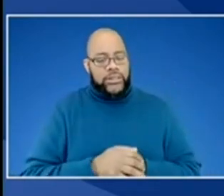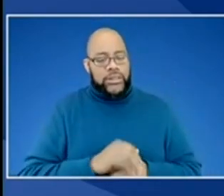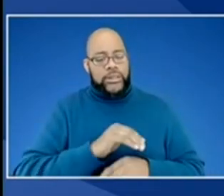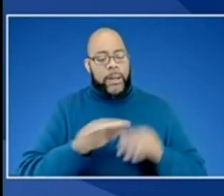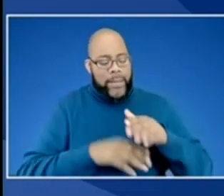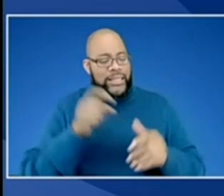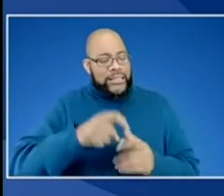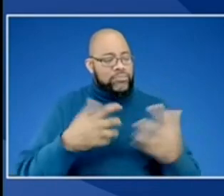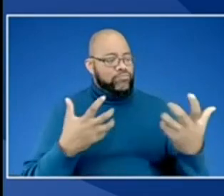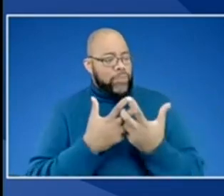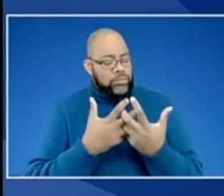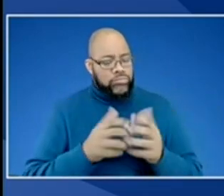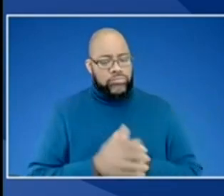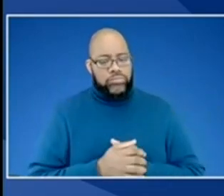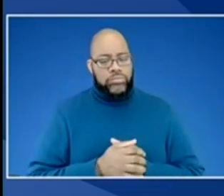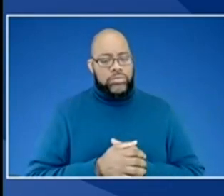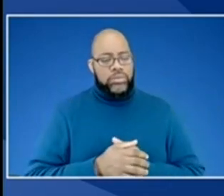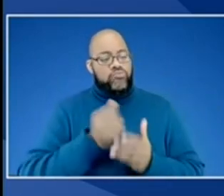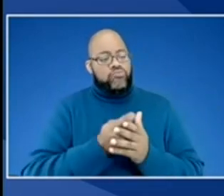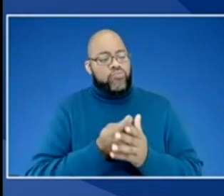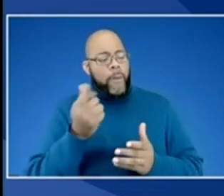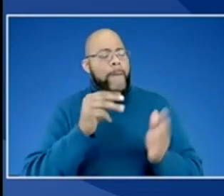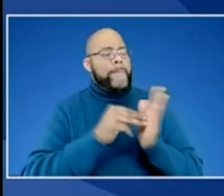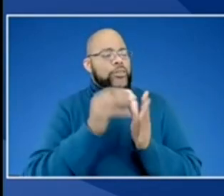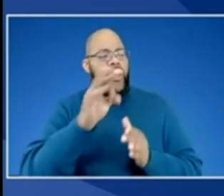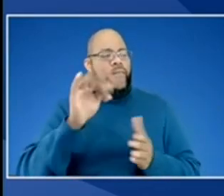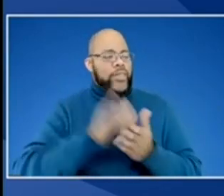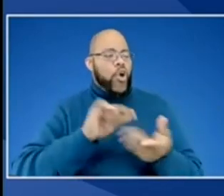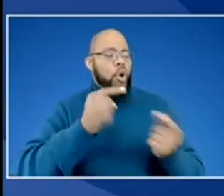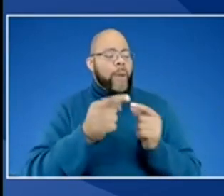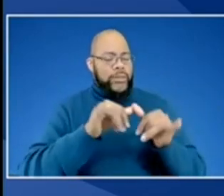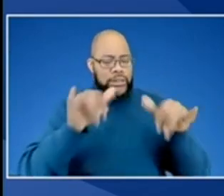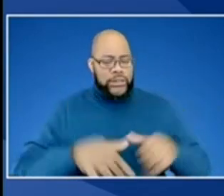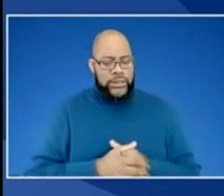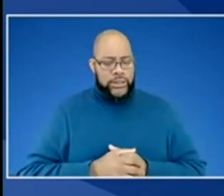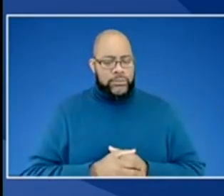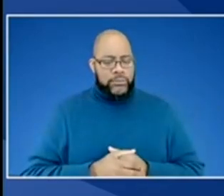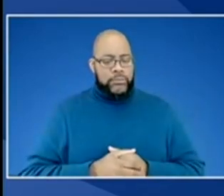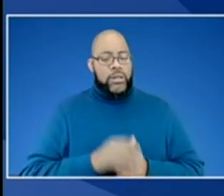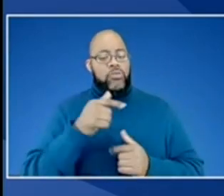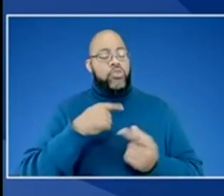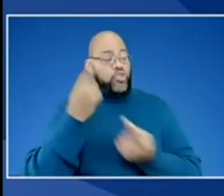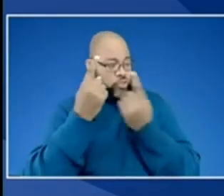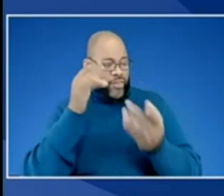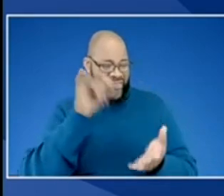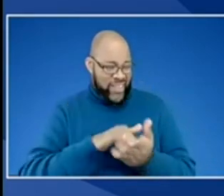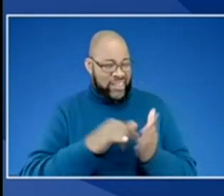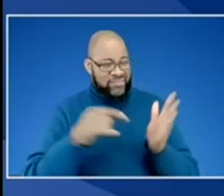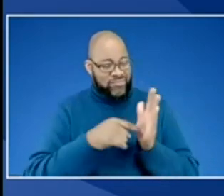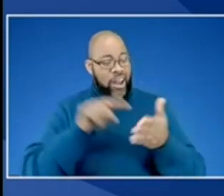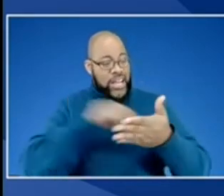met, or simply removing millions from this harmful system. We urge you to consider debt cancellation for all student loan